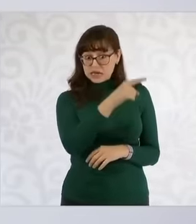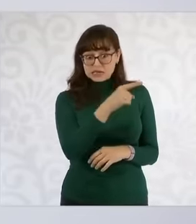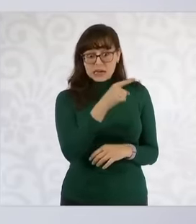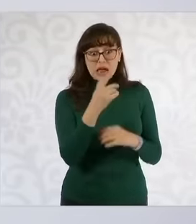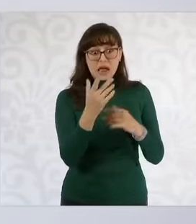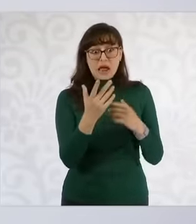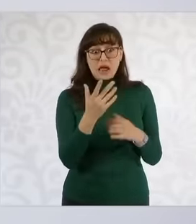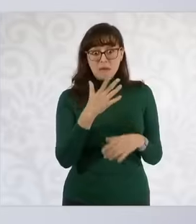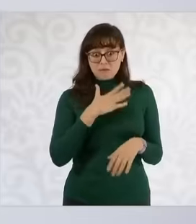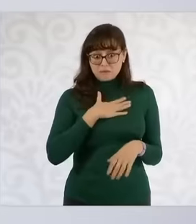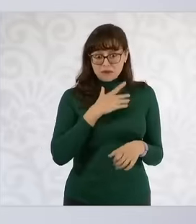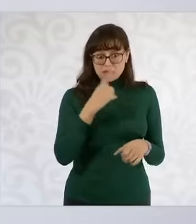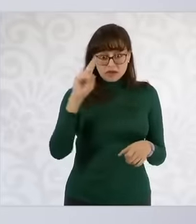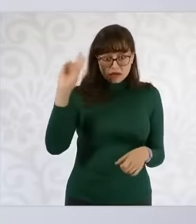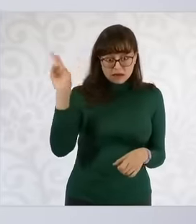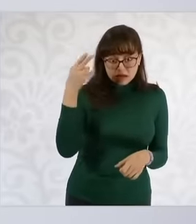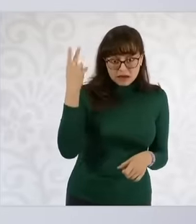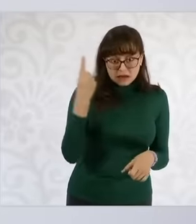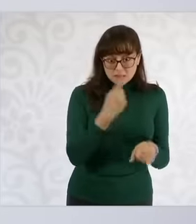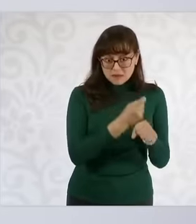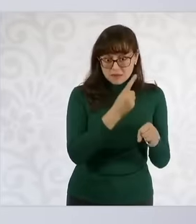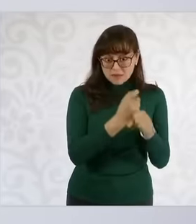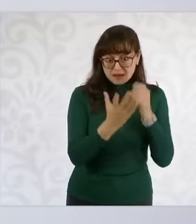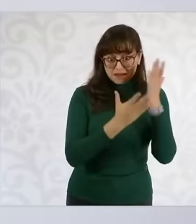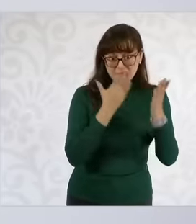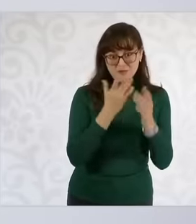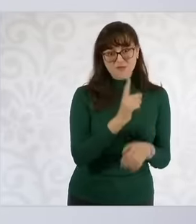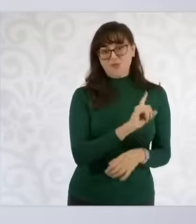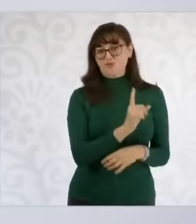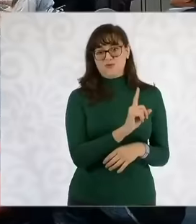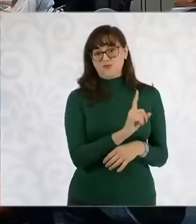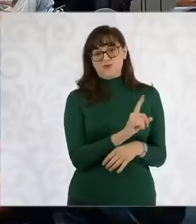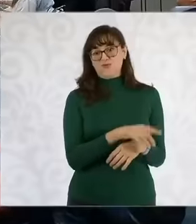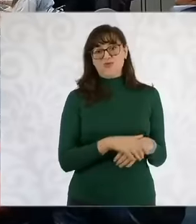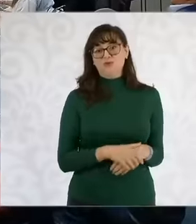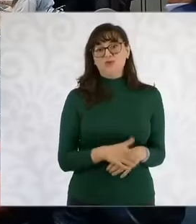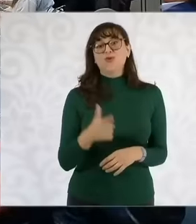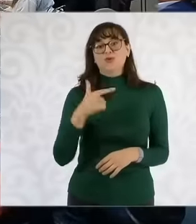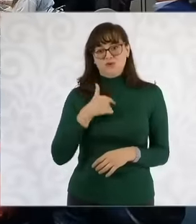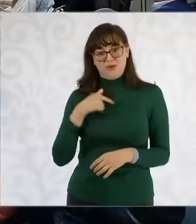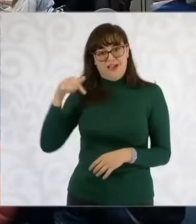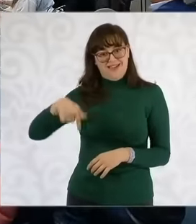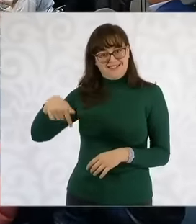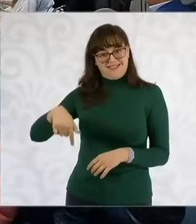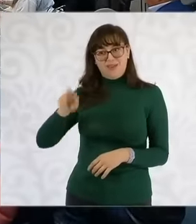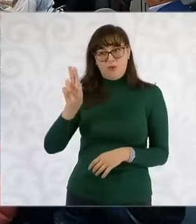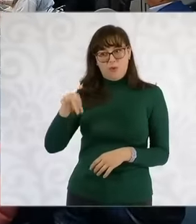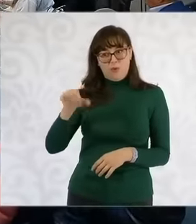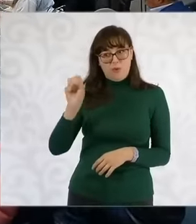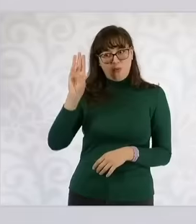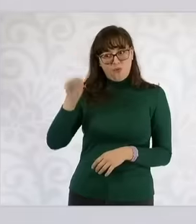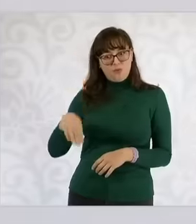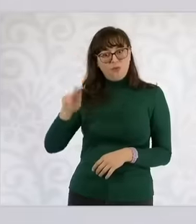my alma mater is UNAM my doctorate I have a doctorate degree from the National